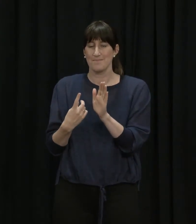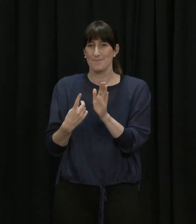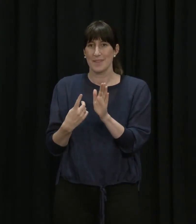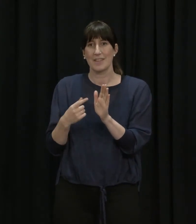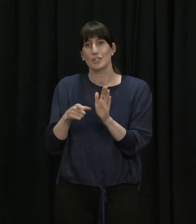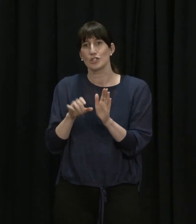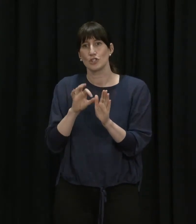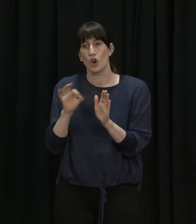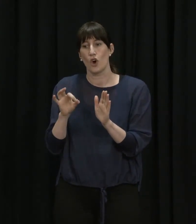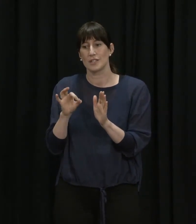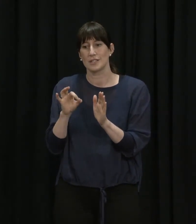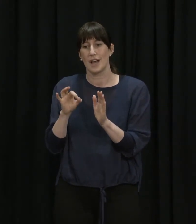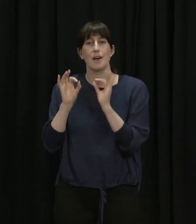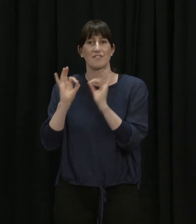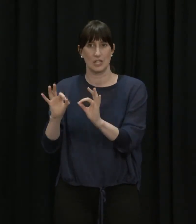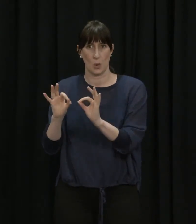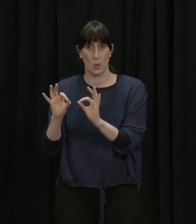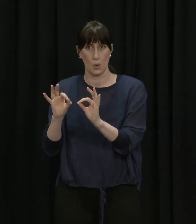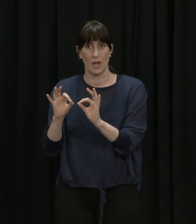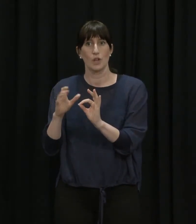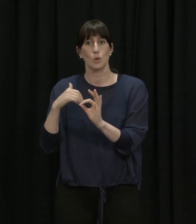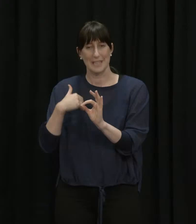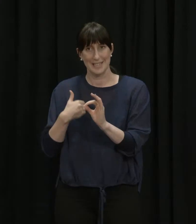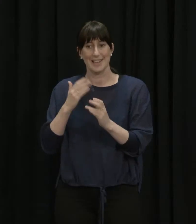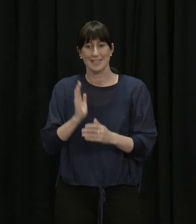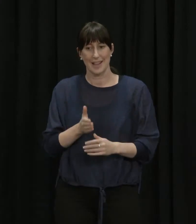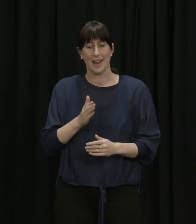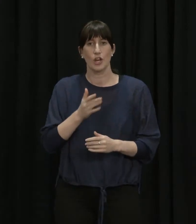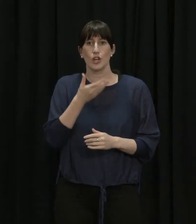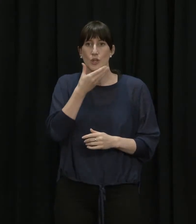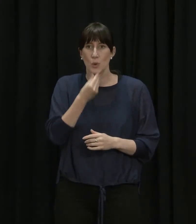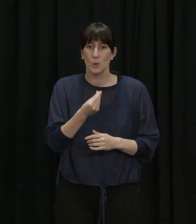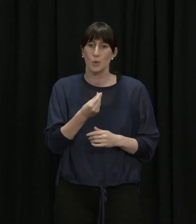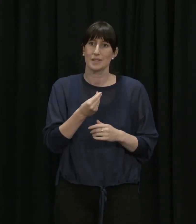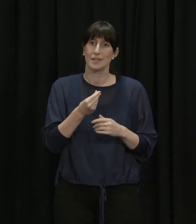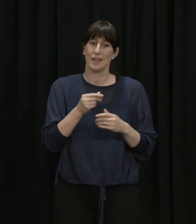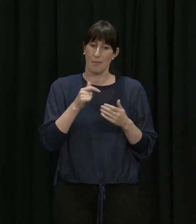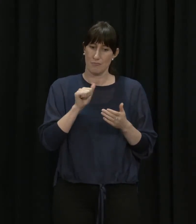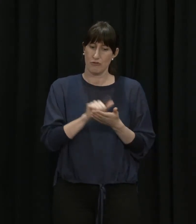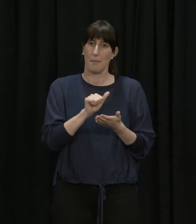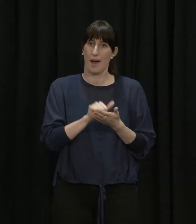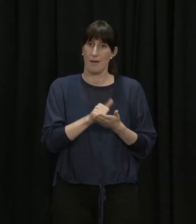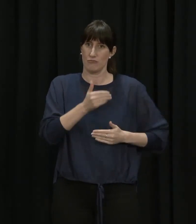corrections, education or health, you will still need to